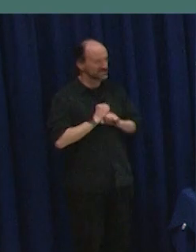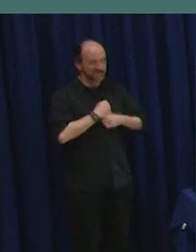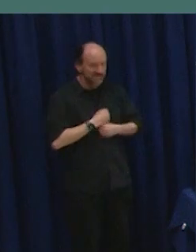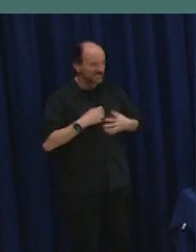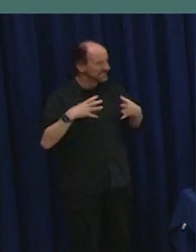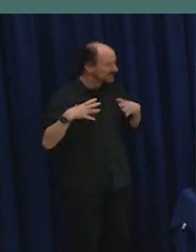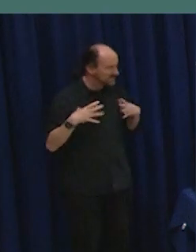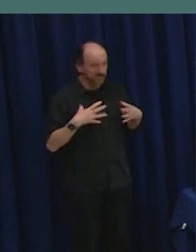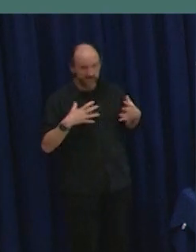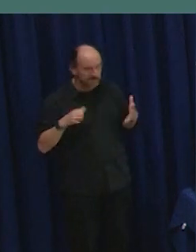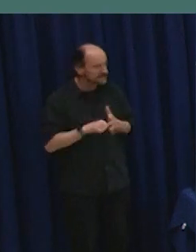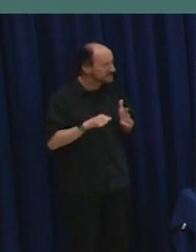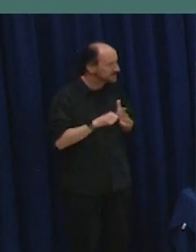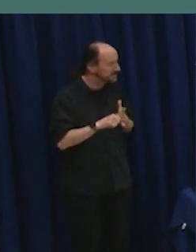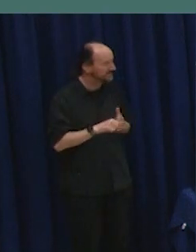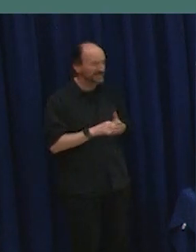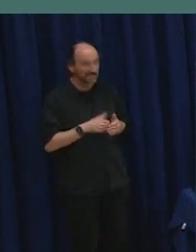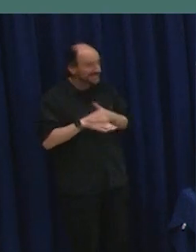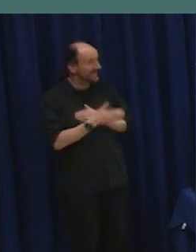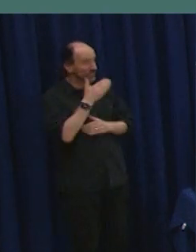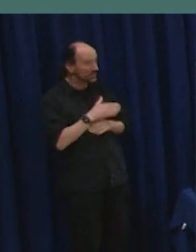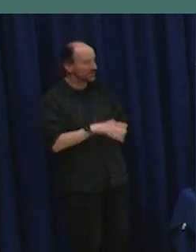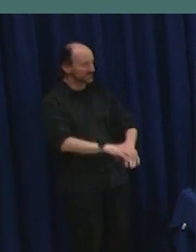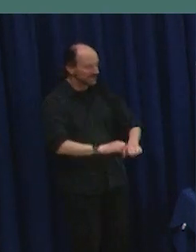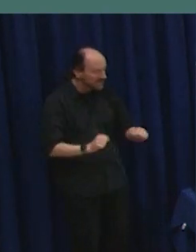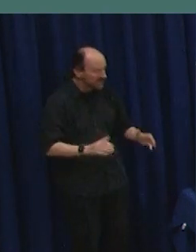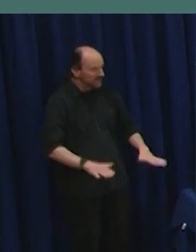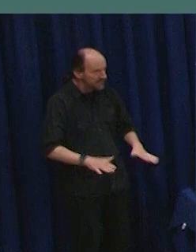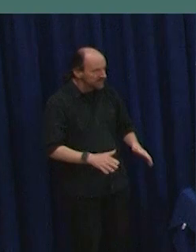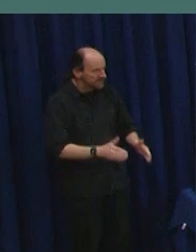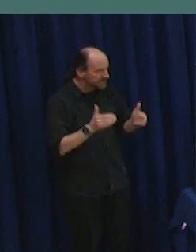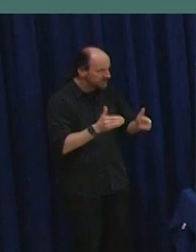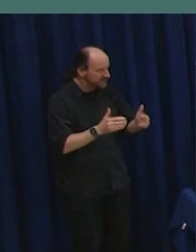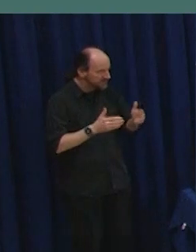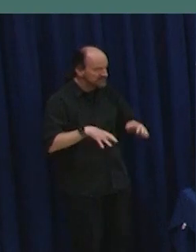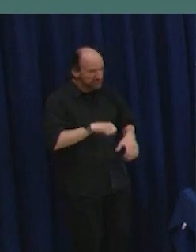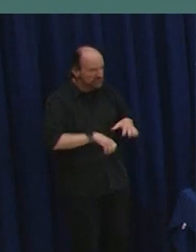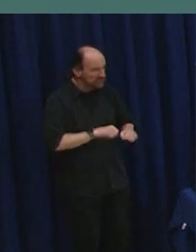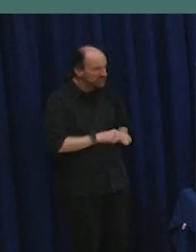really struggling, and then has to keep getting up walk around the class and then gets told off